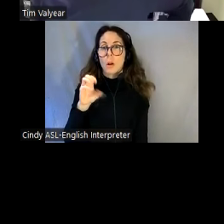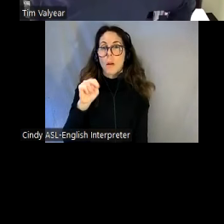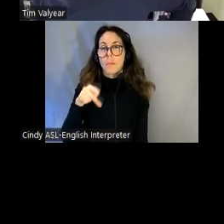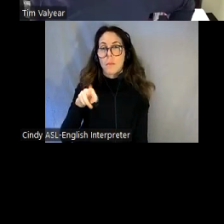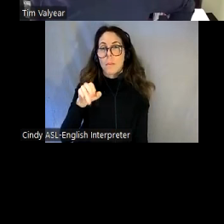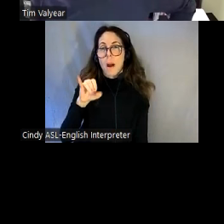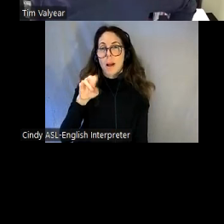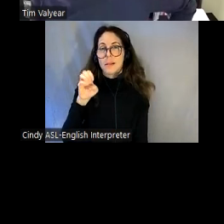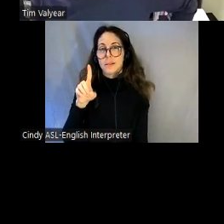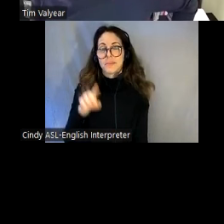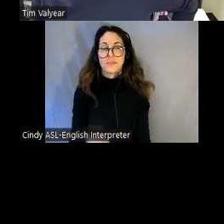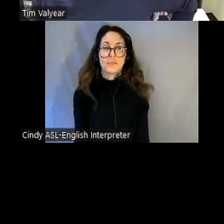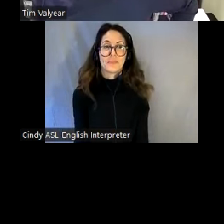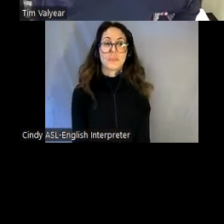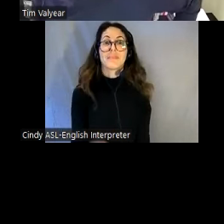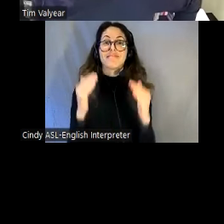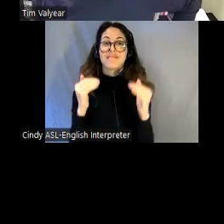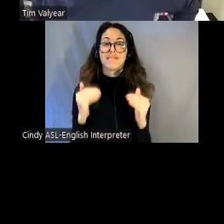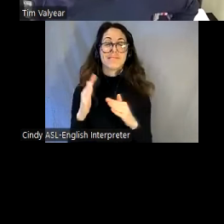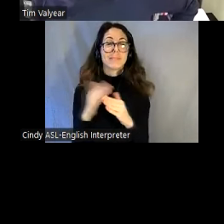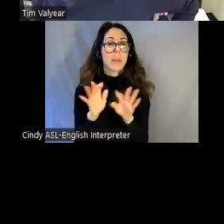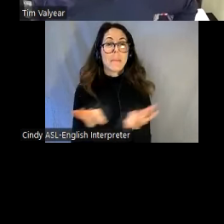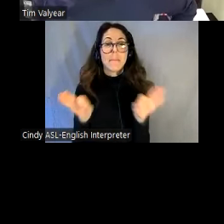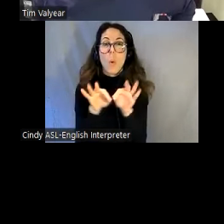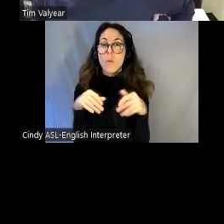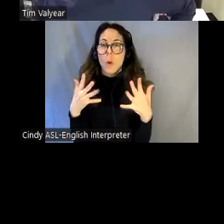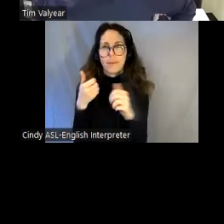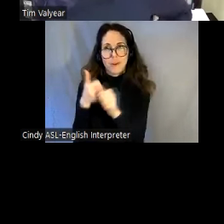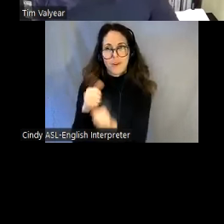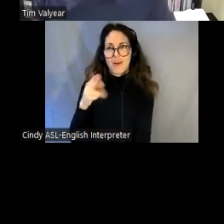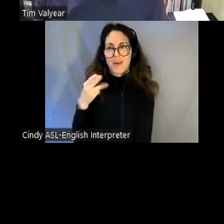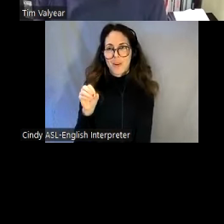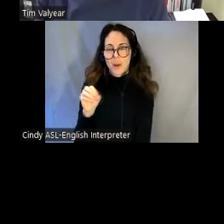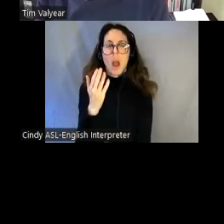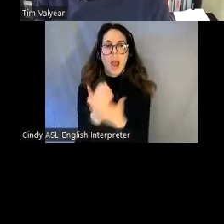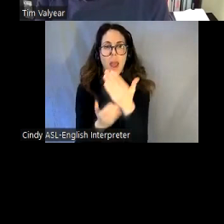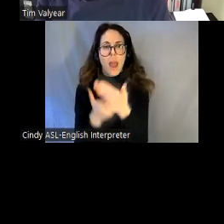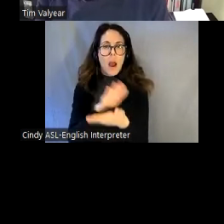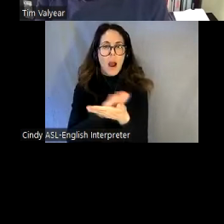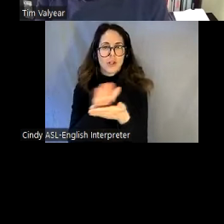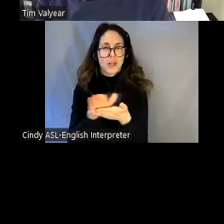do that, especially out into public. And if you don't